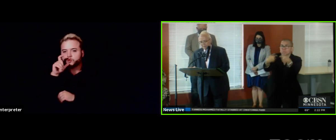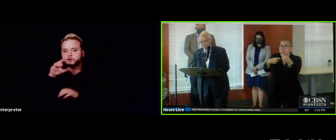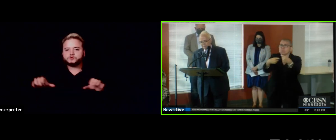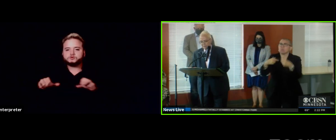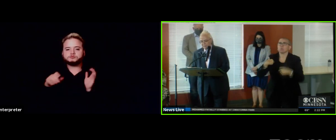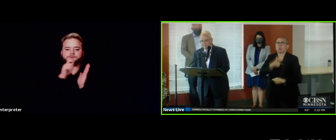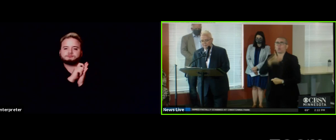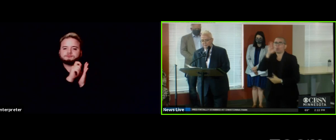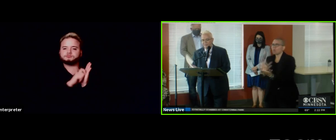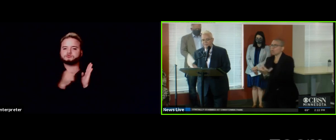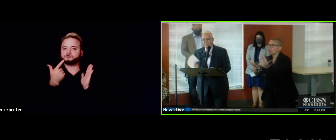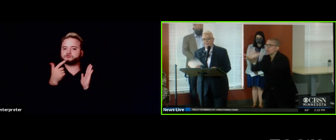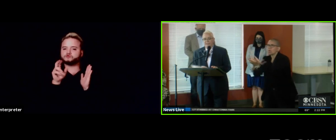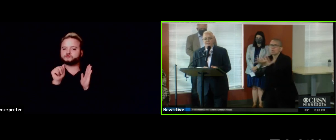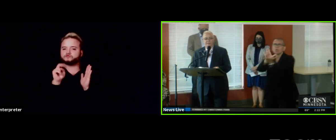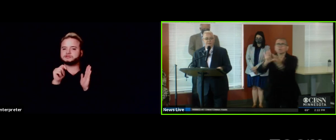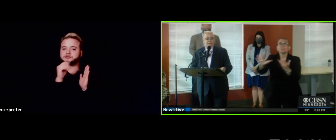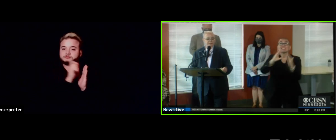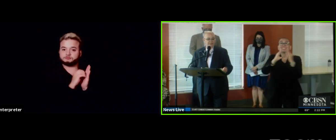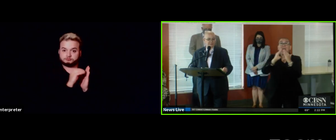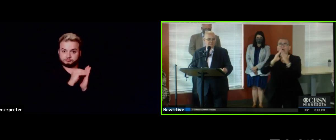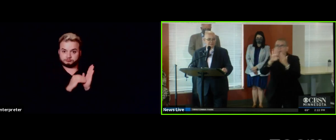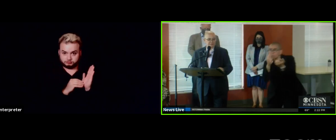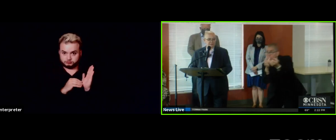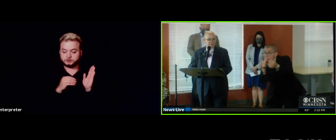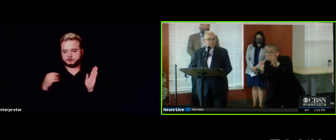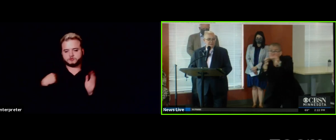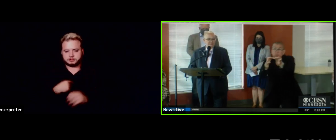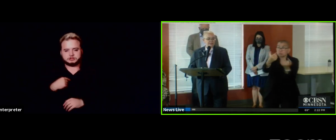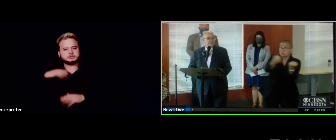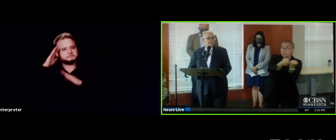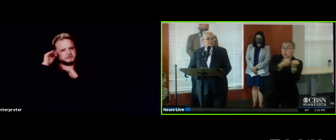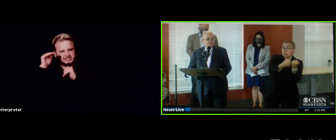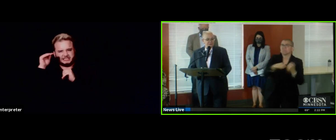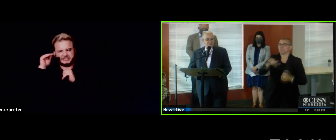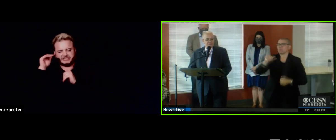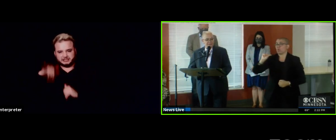these local administrators in the first part of August. These resources will go directly